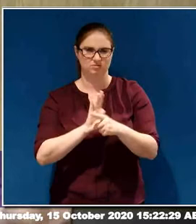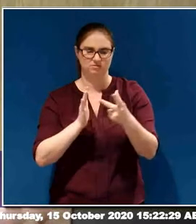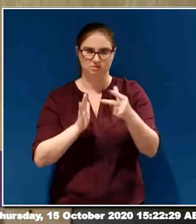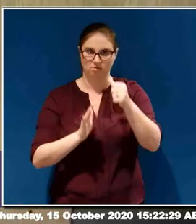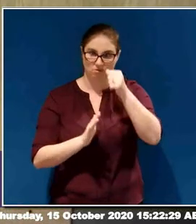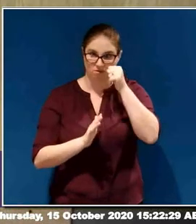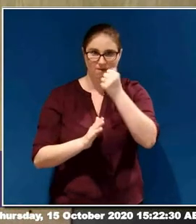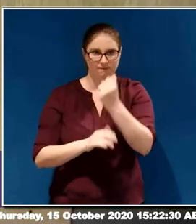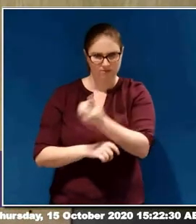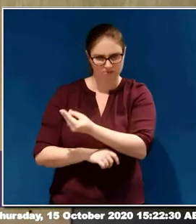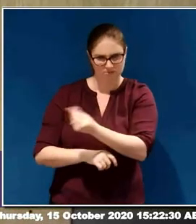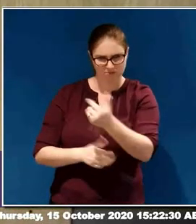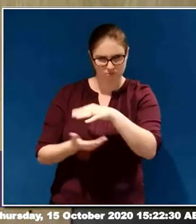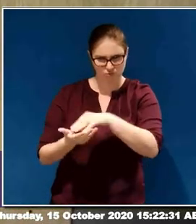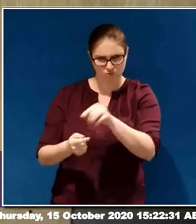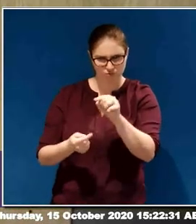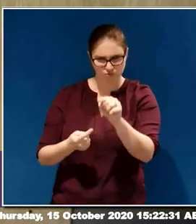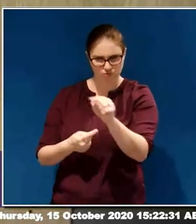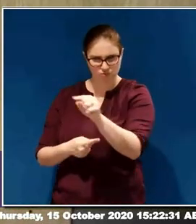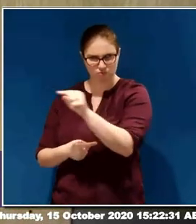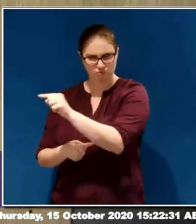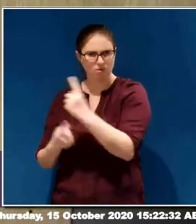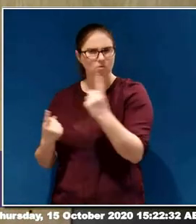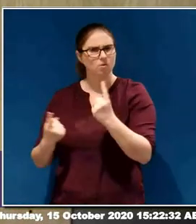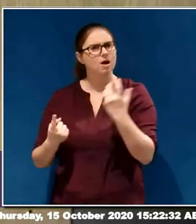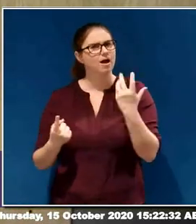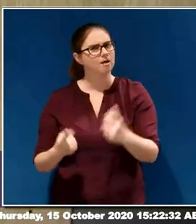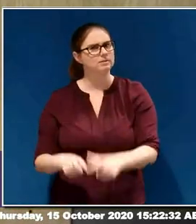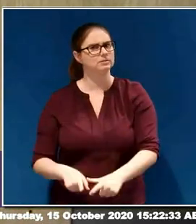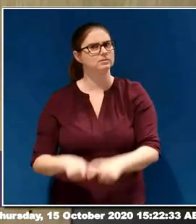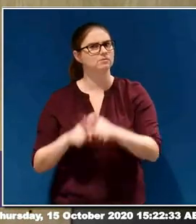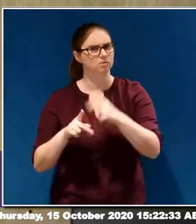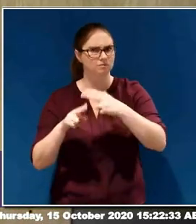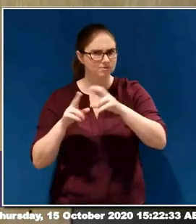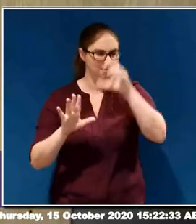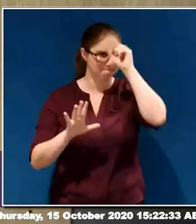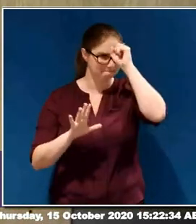those sorts of difficulties, so we put into place practices that help them.